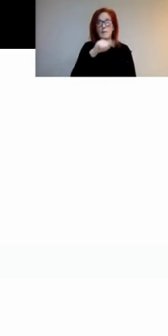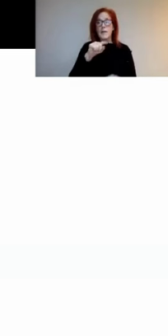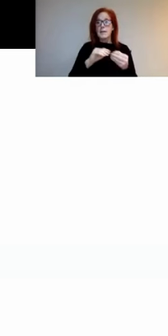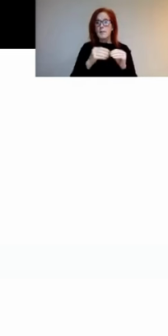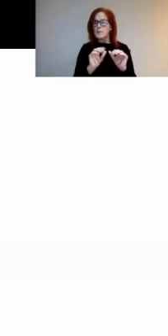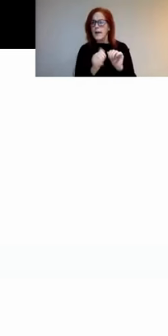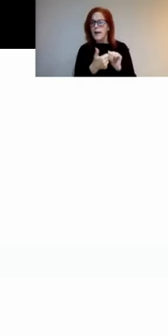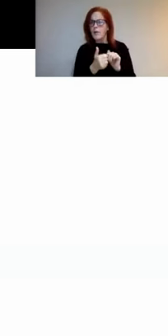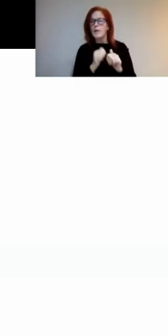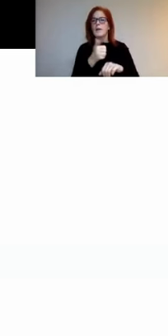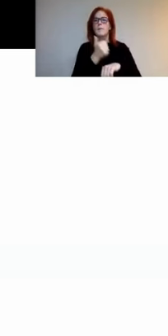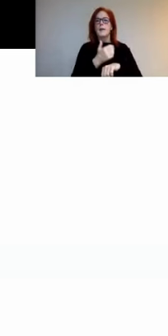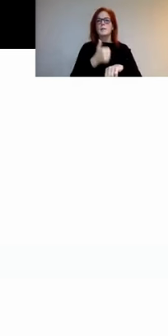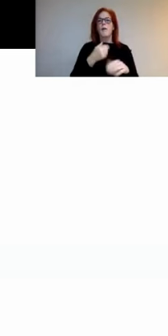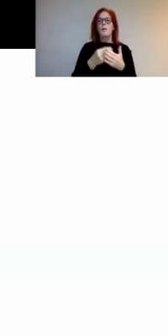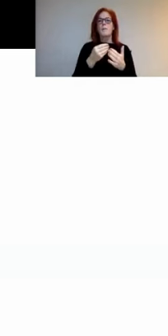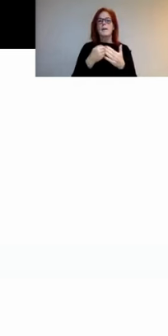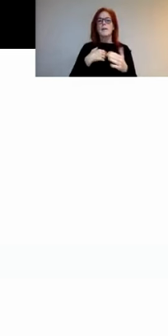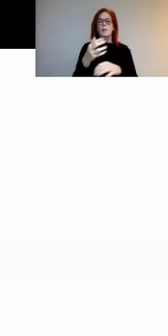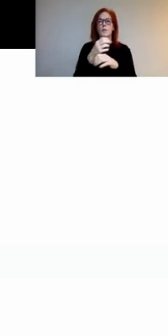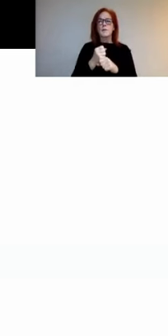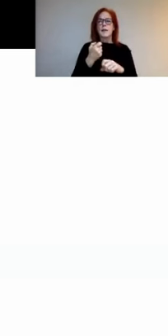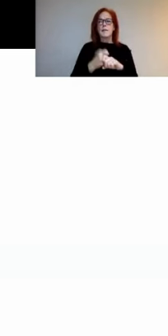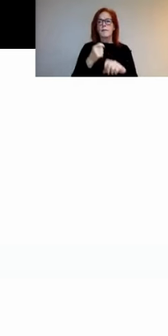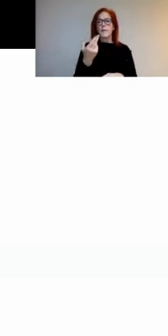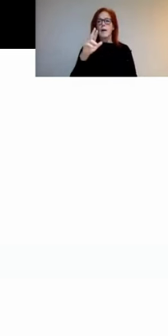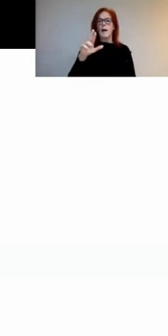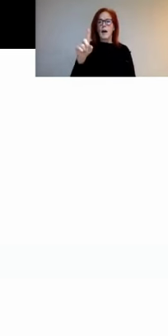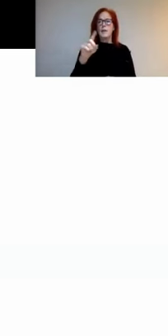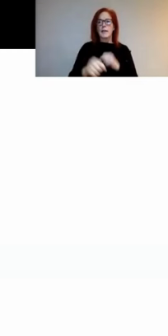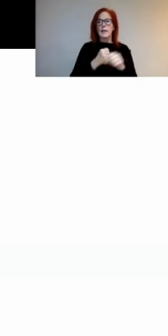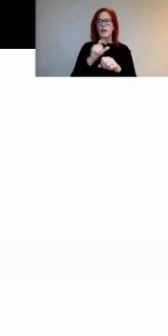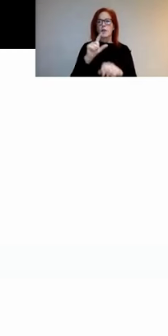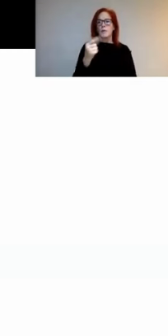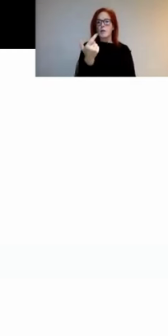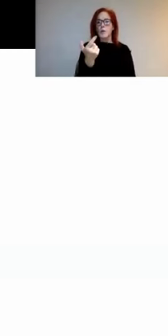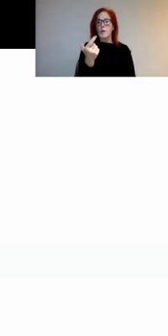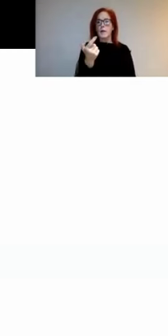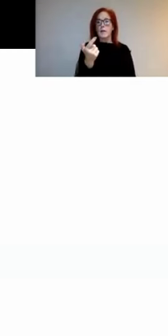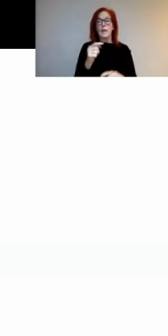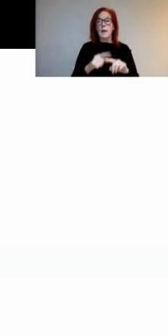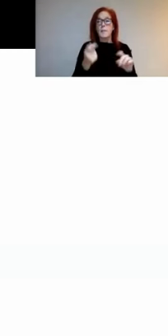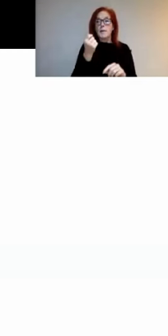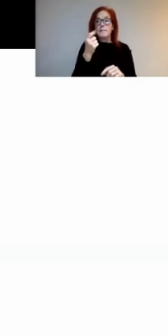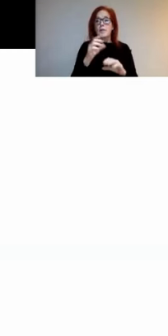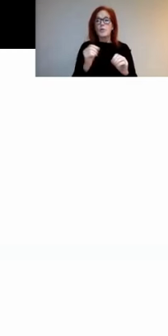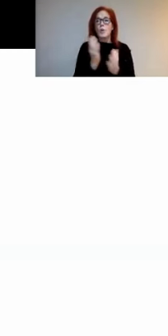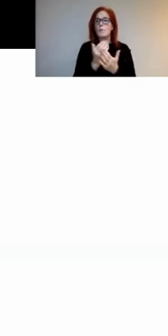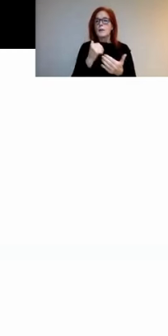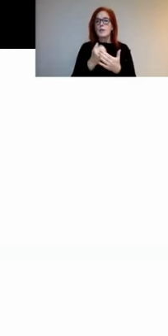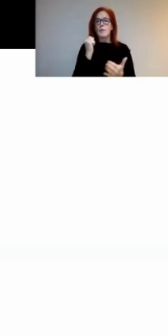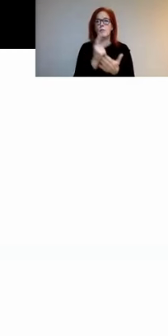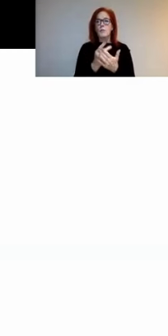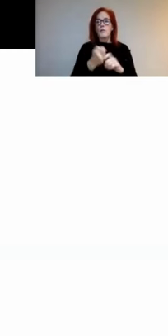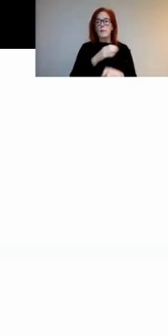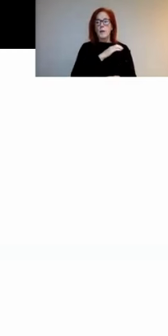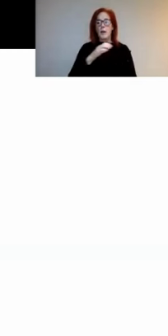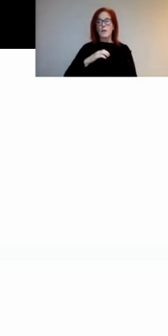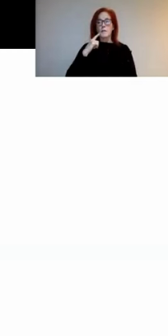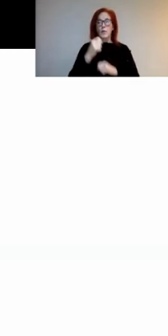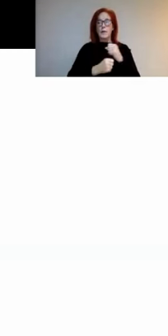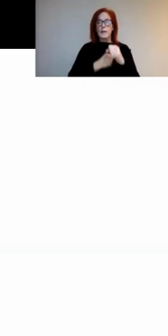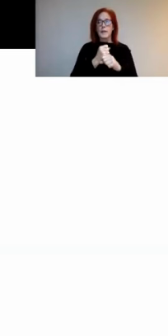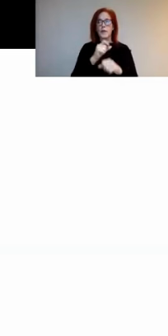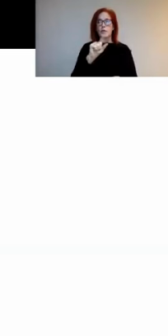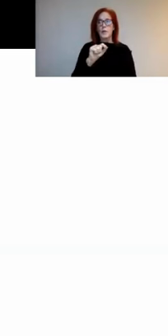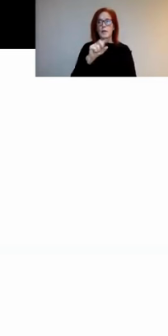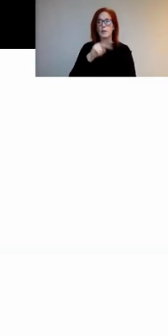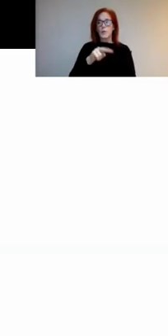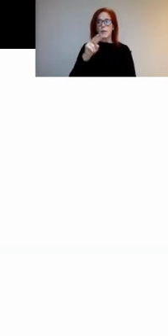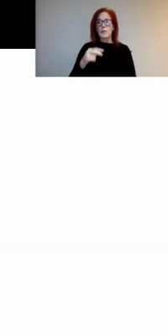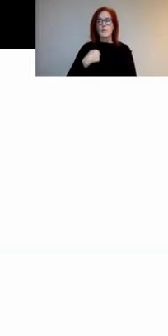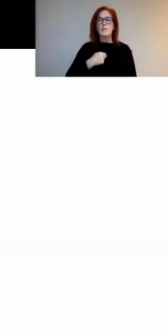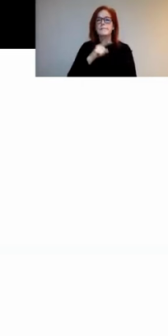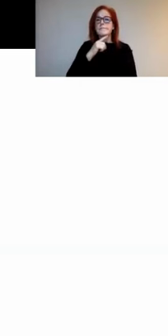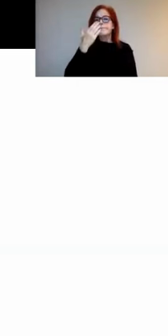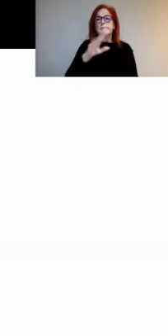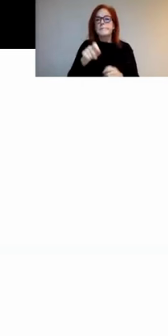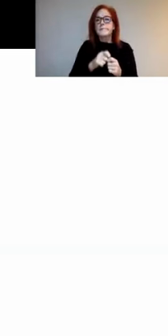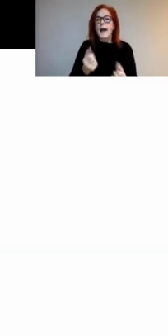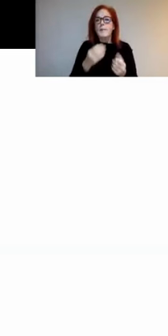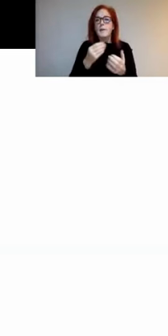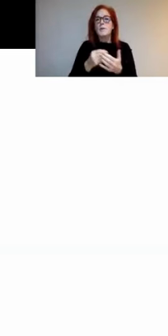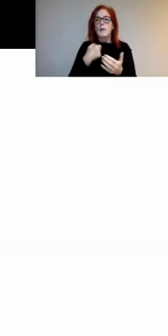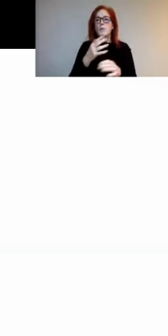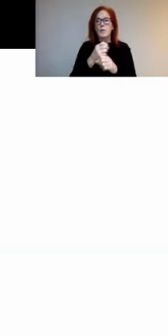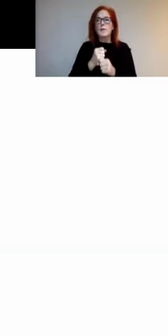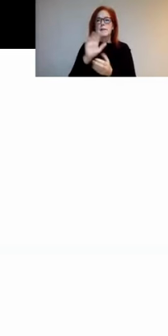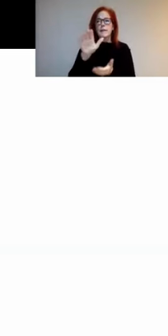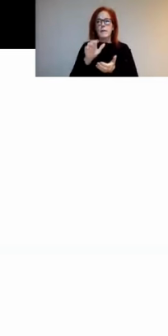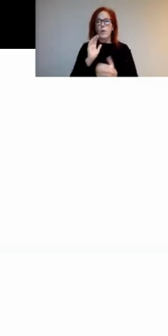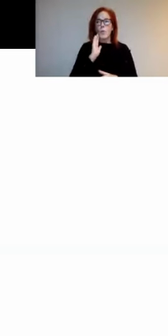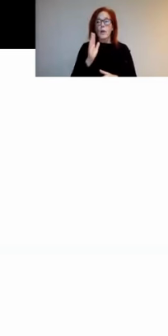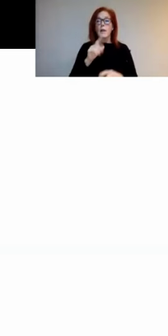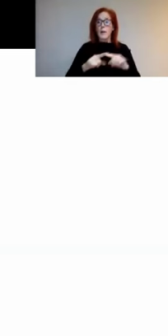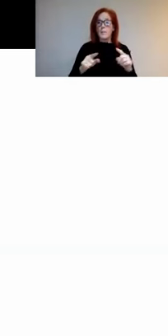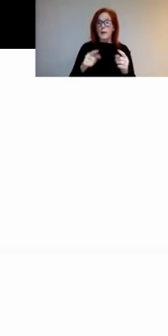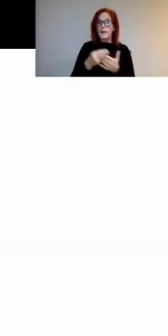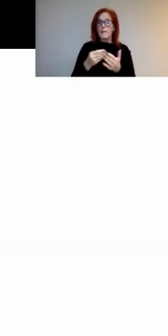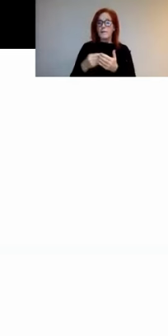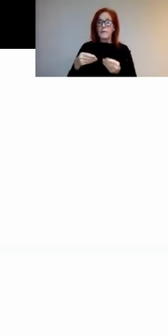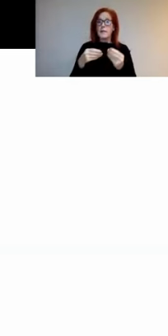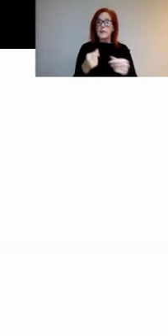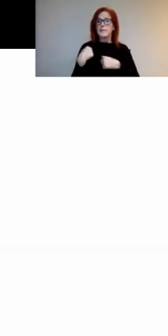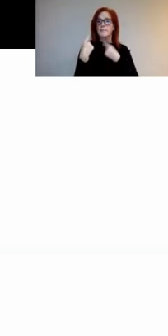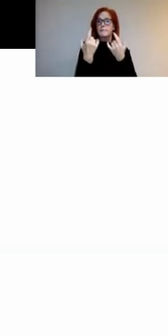And we'll have to be a little speedier with getting that comment. But, again, hcdcomments@cityofomaha.org or the action plan website are probably your best route for those comments outside of this meeting.